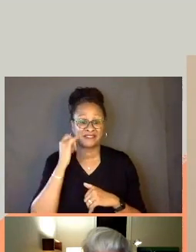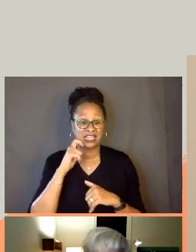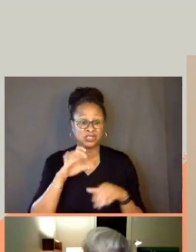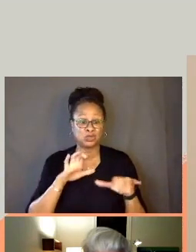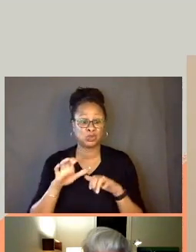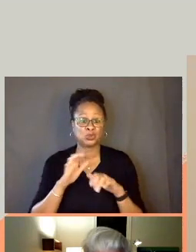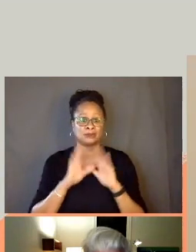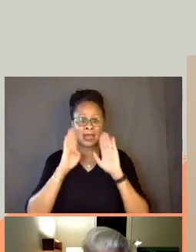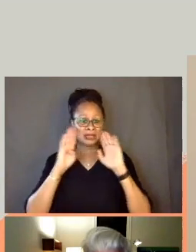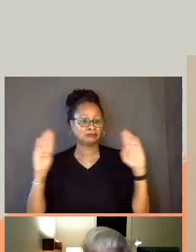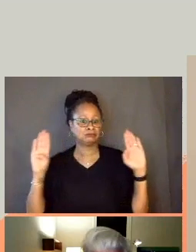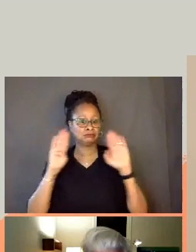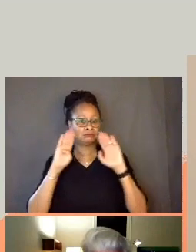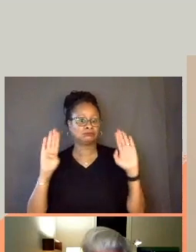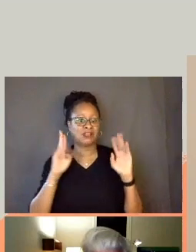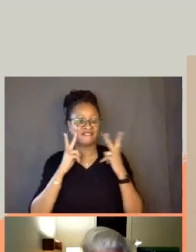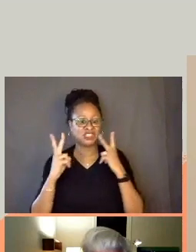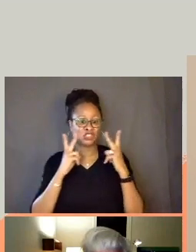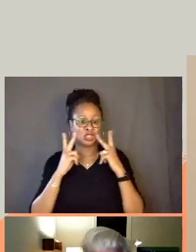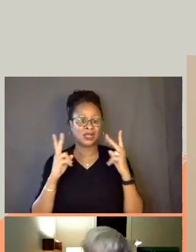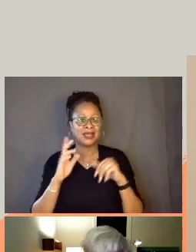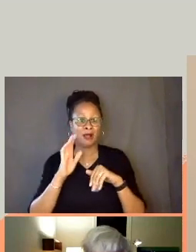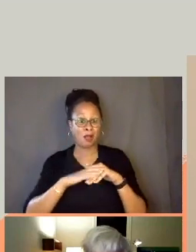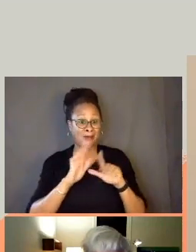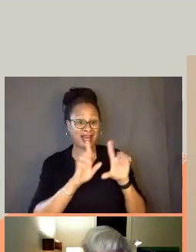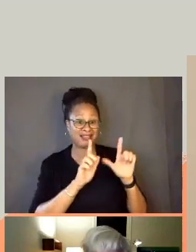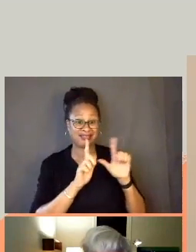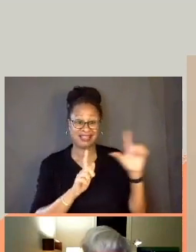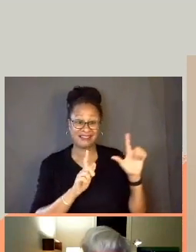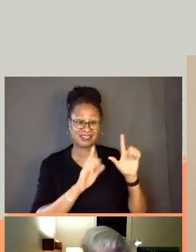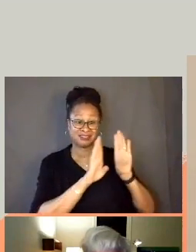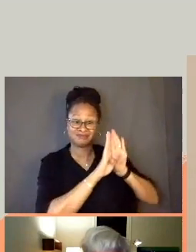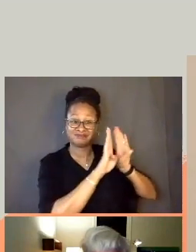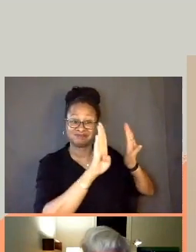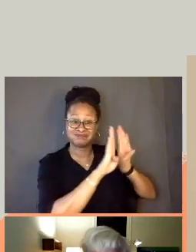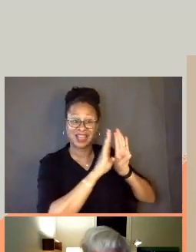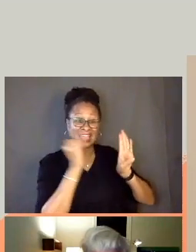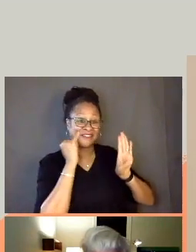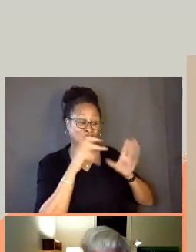I mean, meaning, I don't have anything on my left side. So if you're a dancer on my left side,